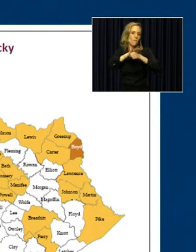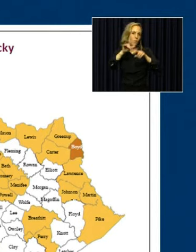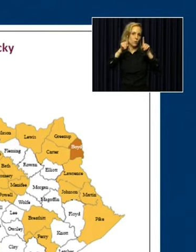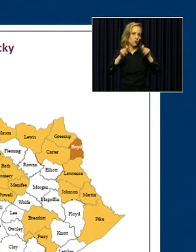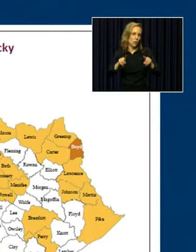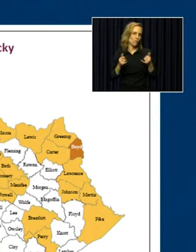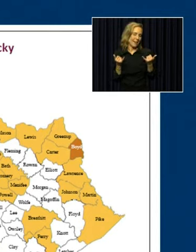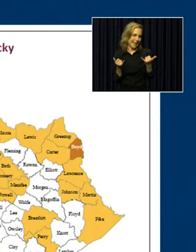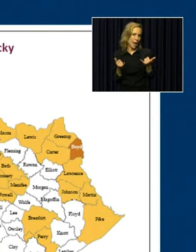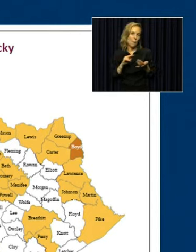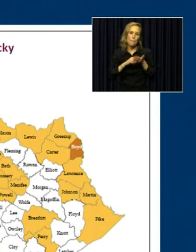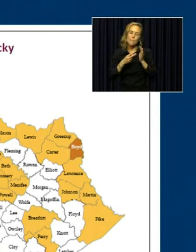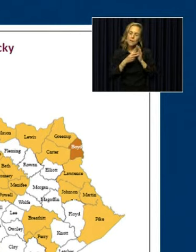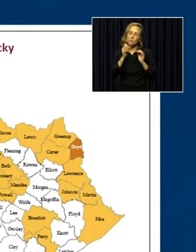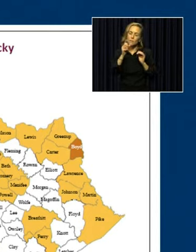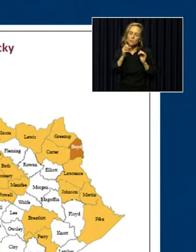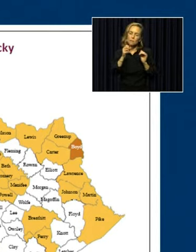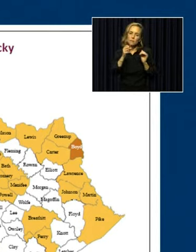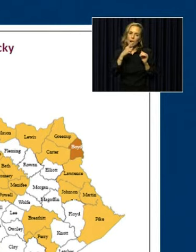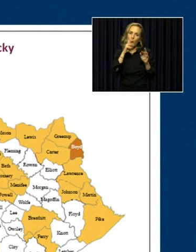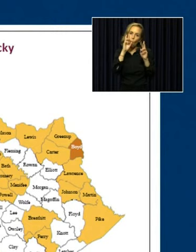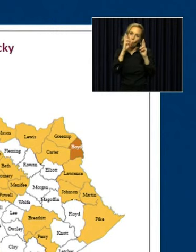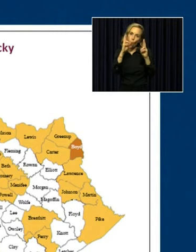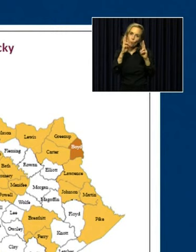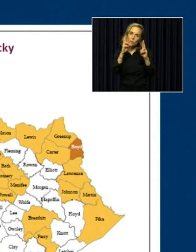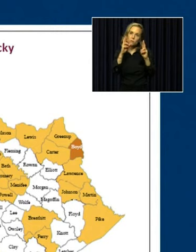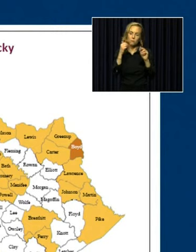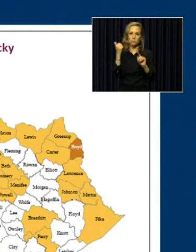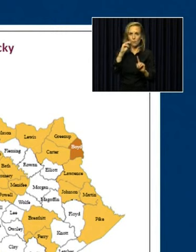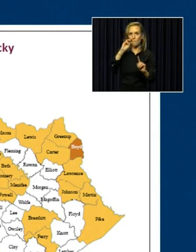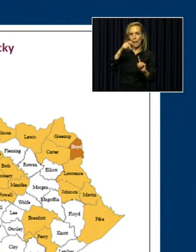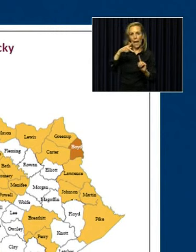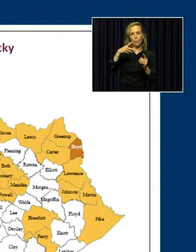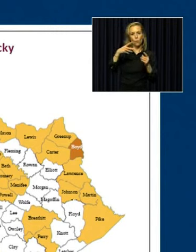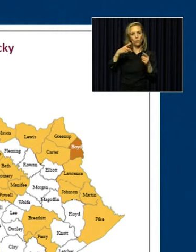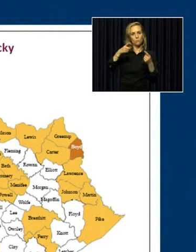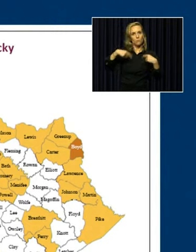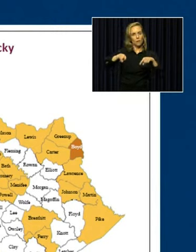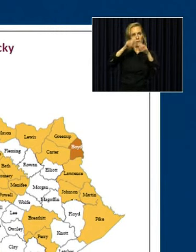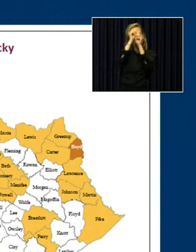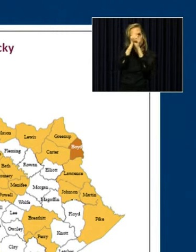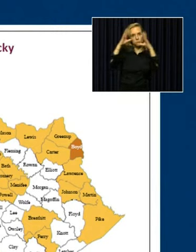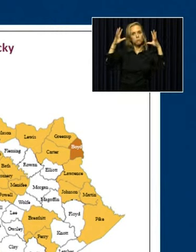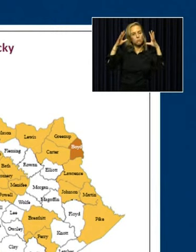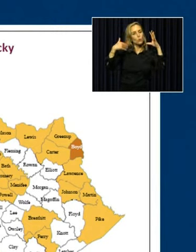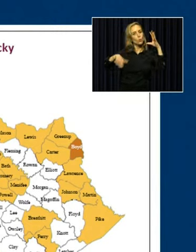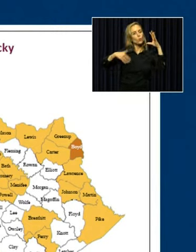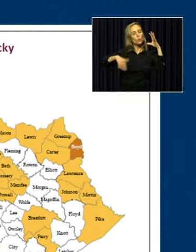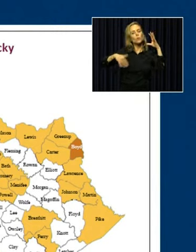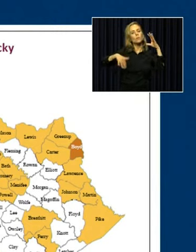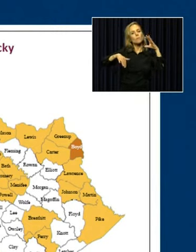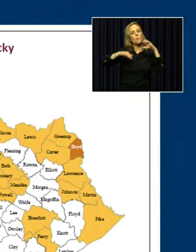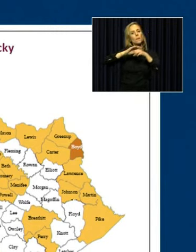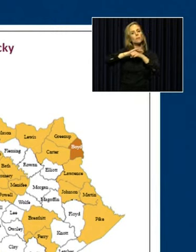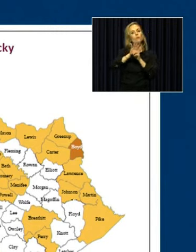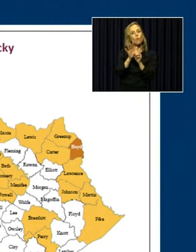I'VE BEEN ASKED ANOTHER DAY ABOUT WHO SOME OF THESE PEOPLE ARE.